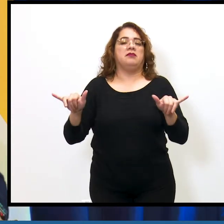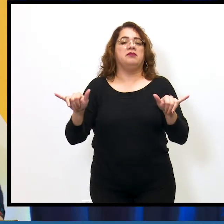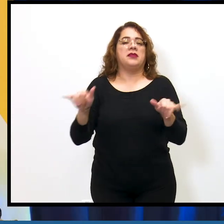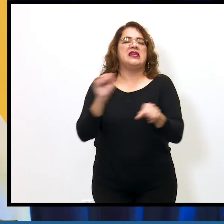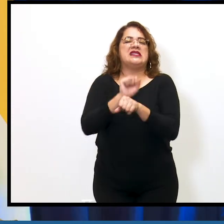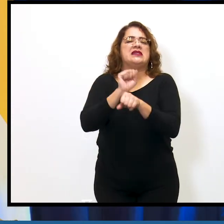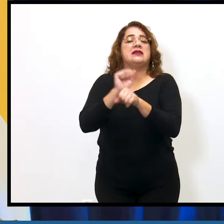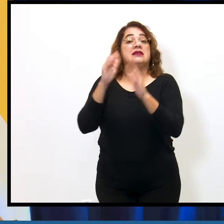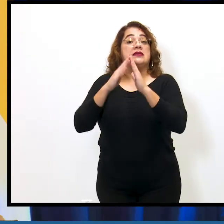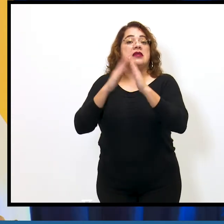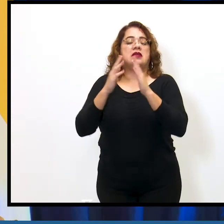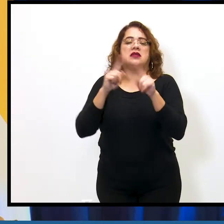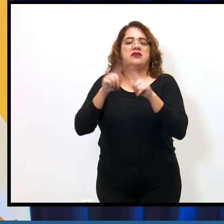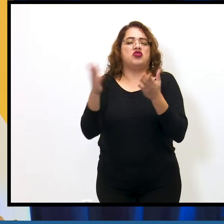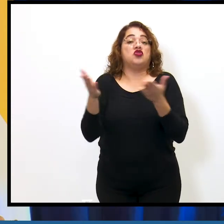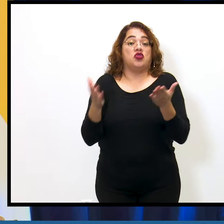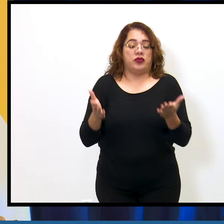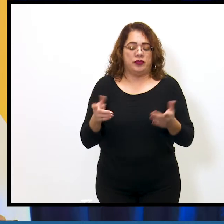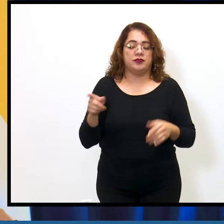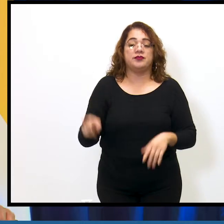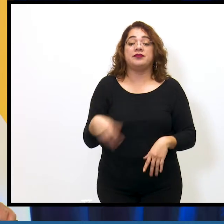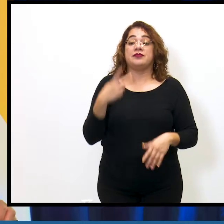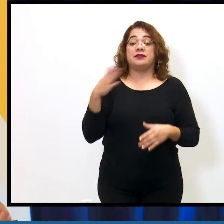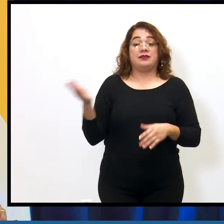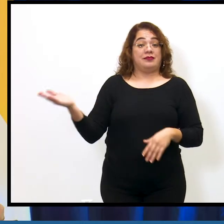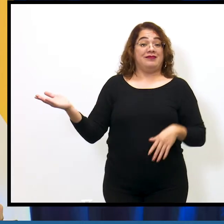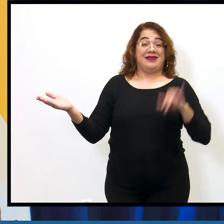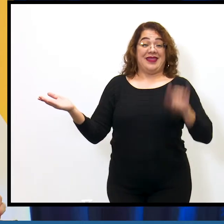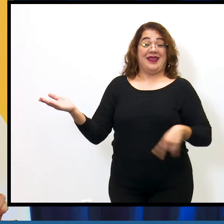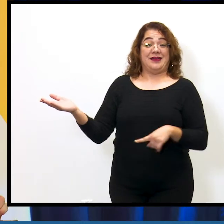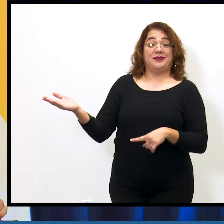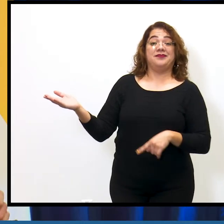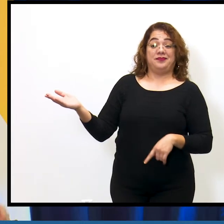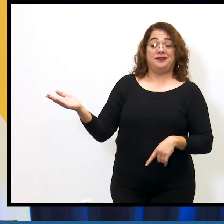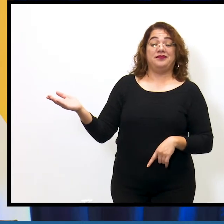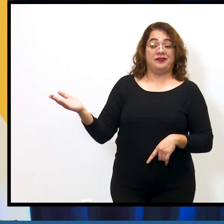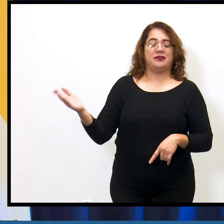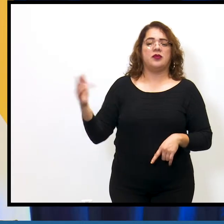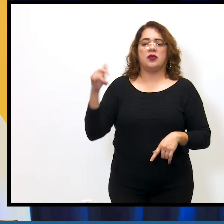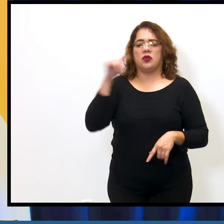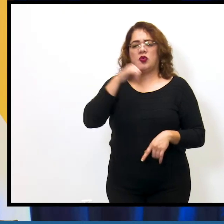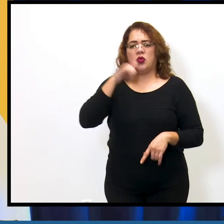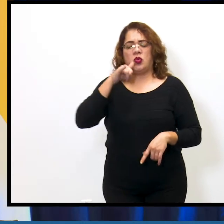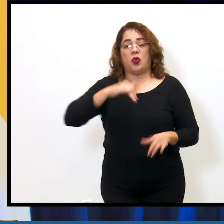vaccine to where we are. As you can see in this slide new cases are continuing to climb since